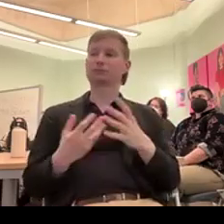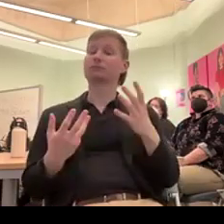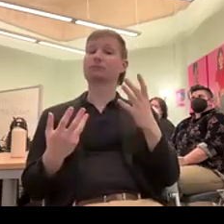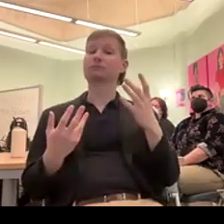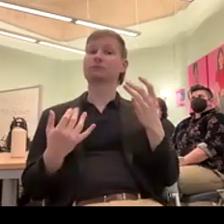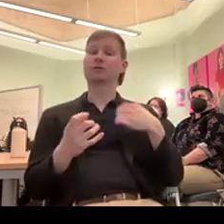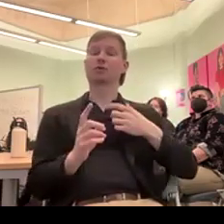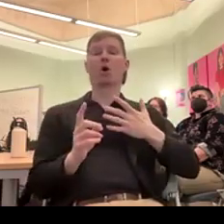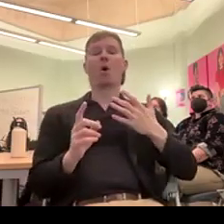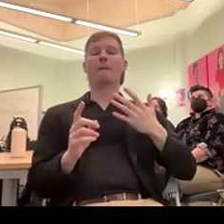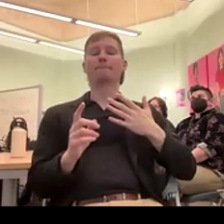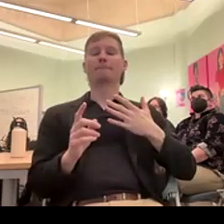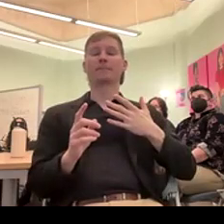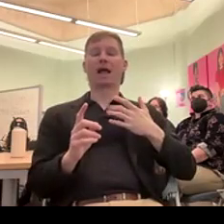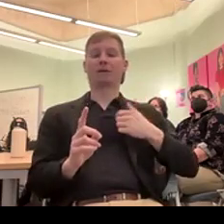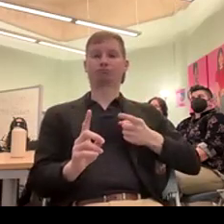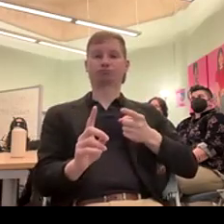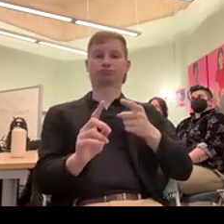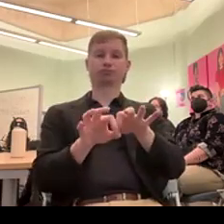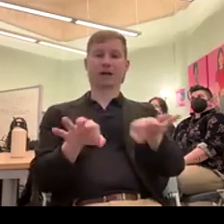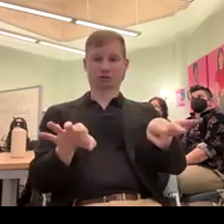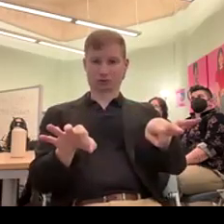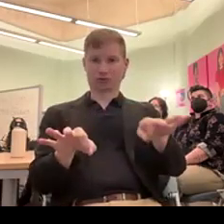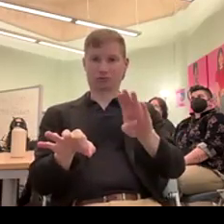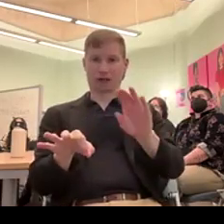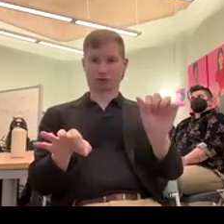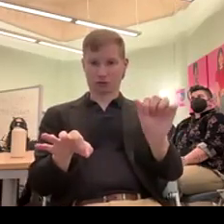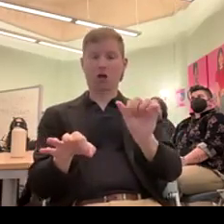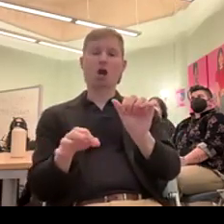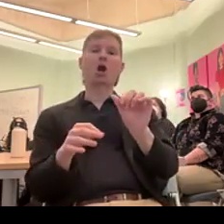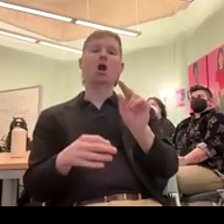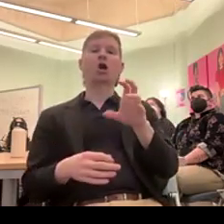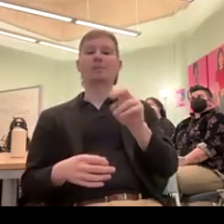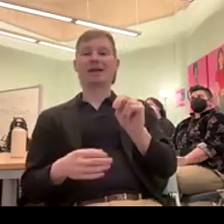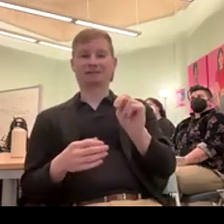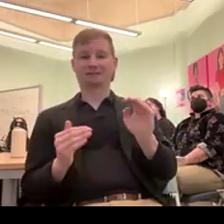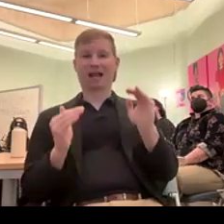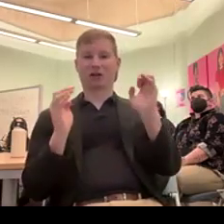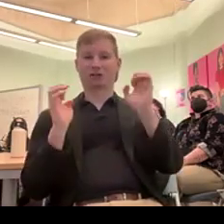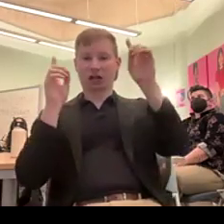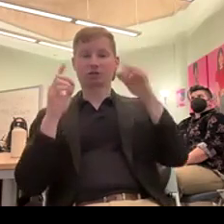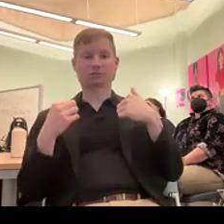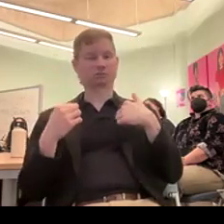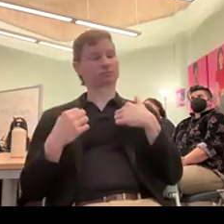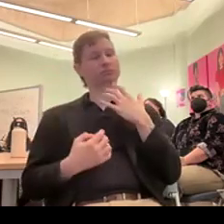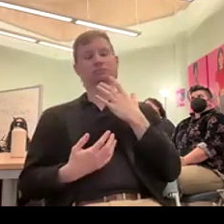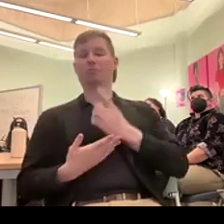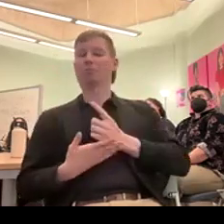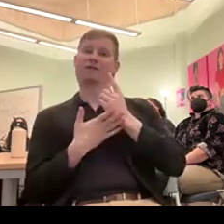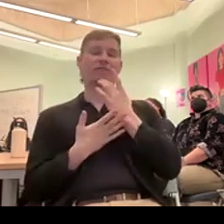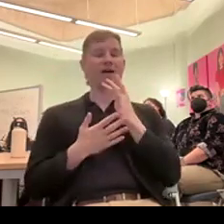I graduated May of last year, and I pursued, my master's degree in Urban Higher Education and